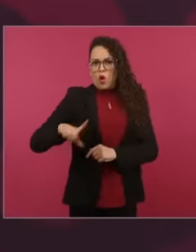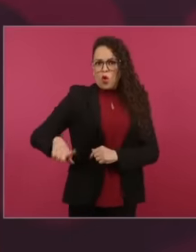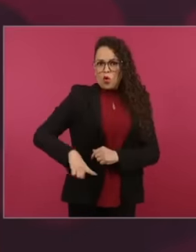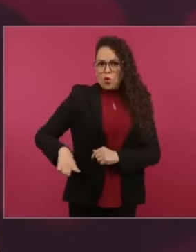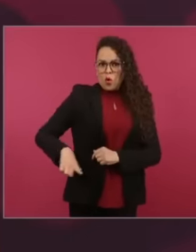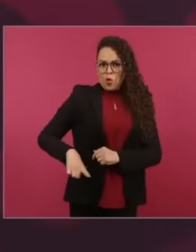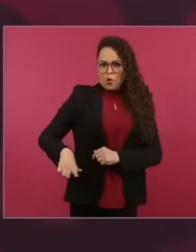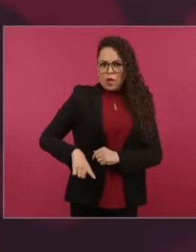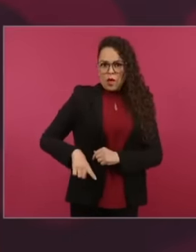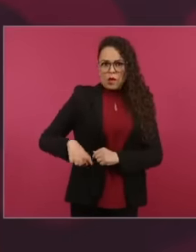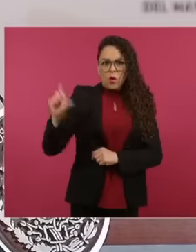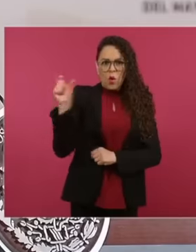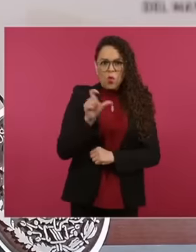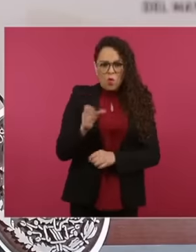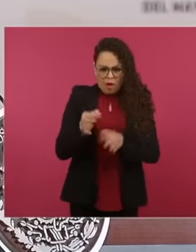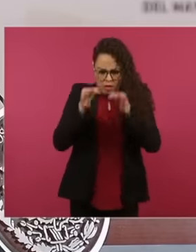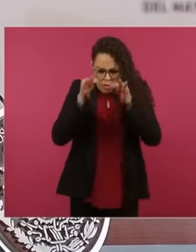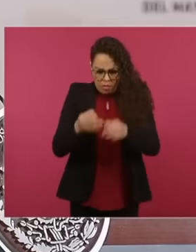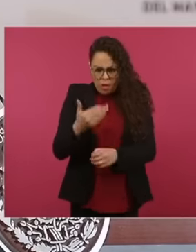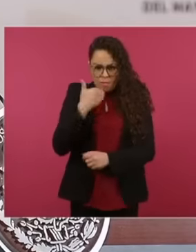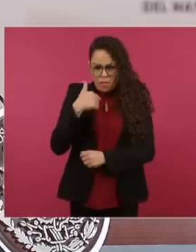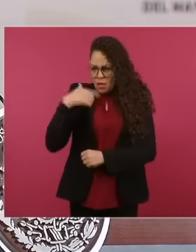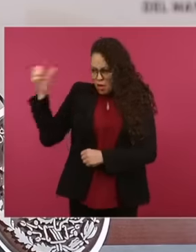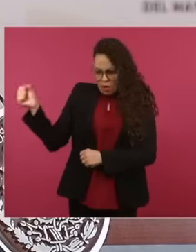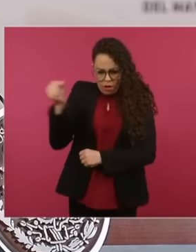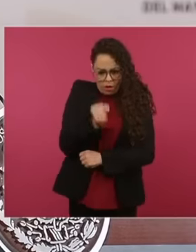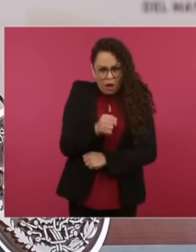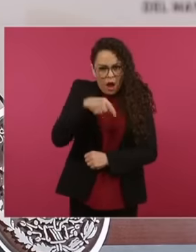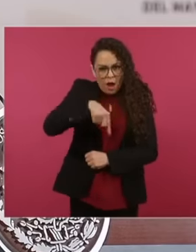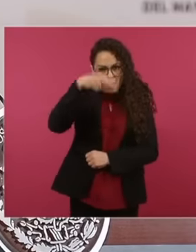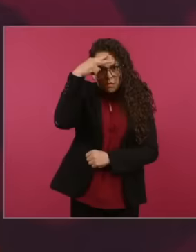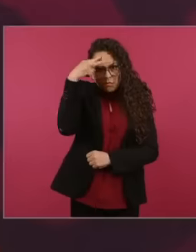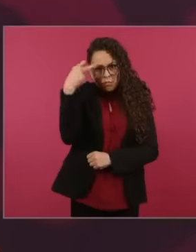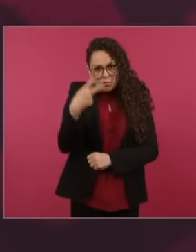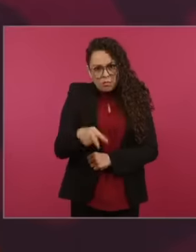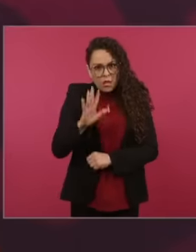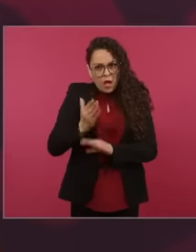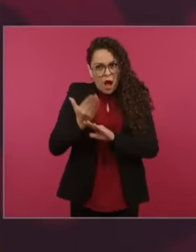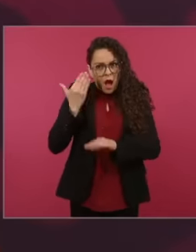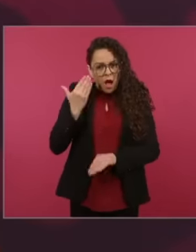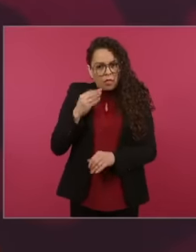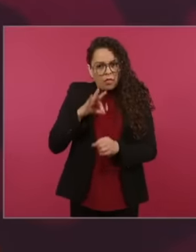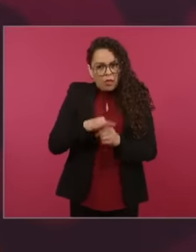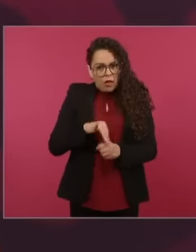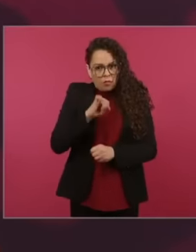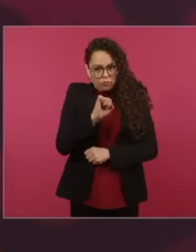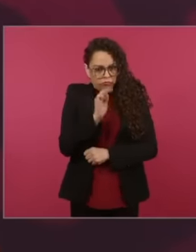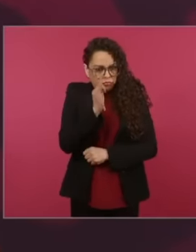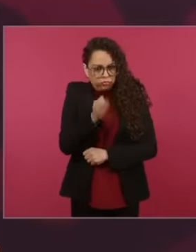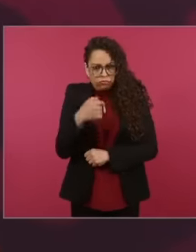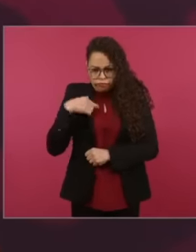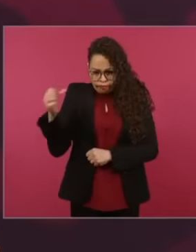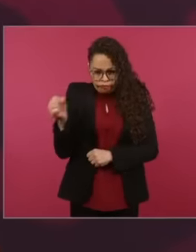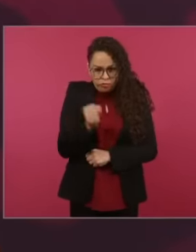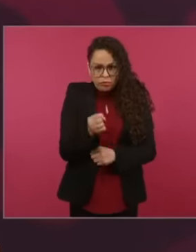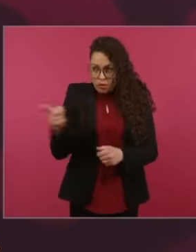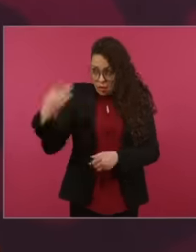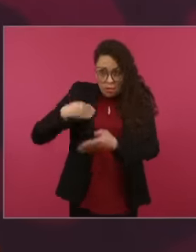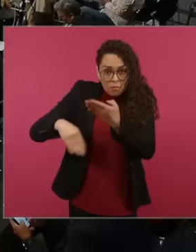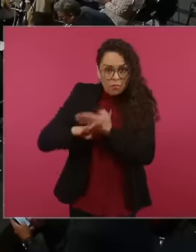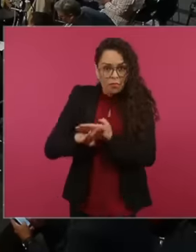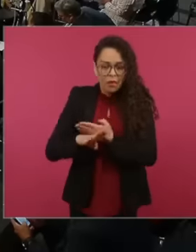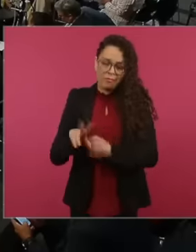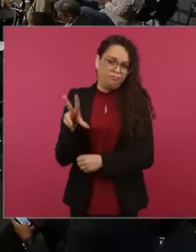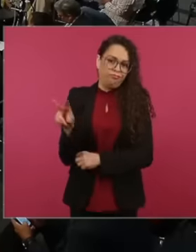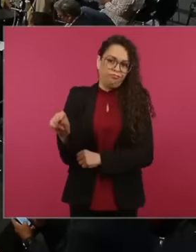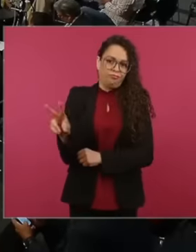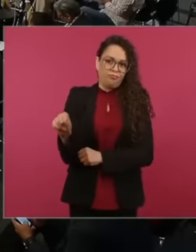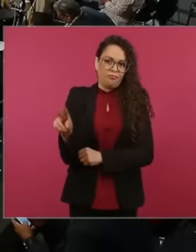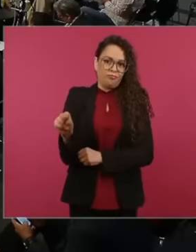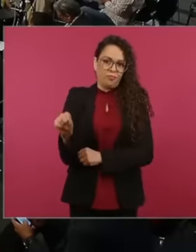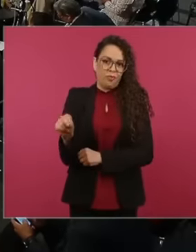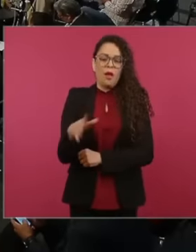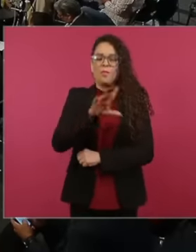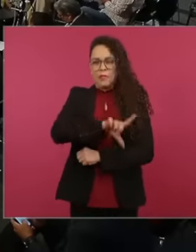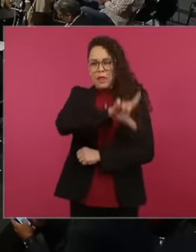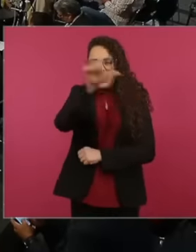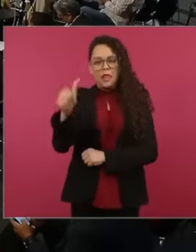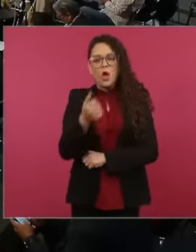Mexico one day we are going to do here the exercise of what we should not